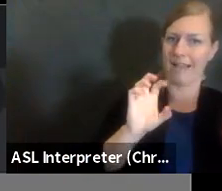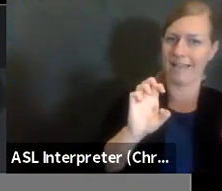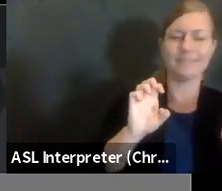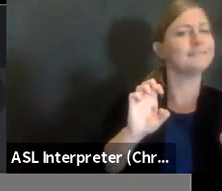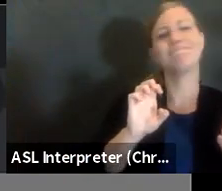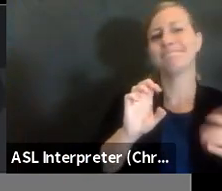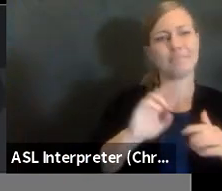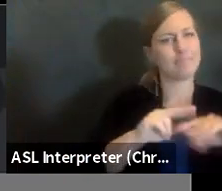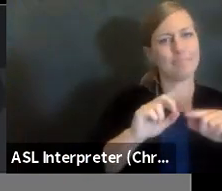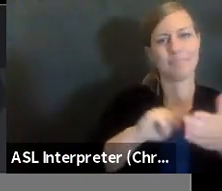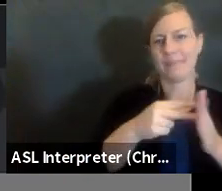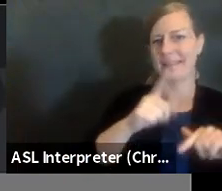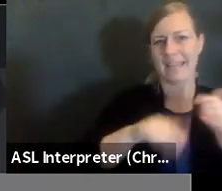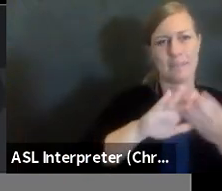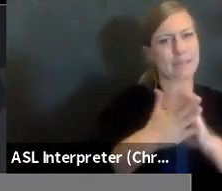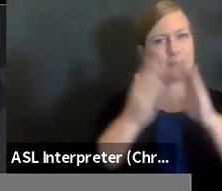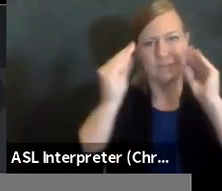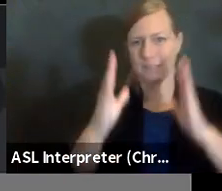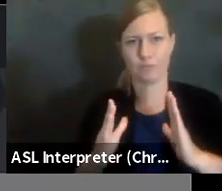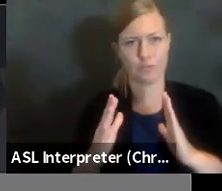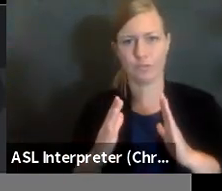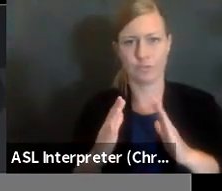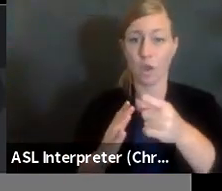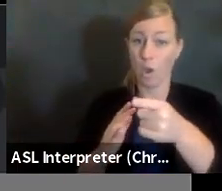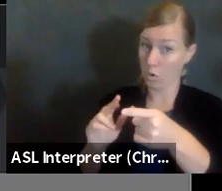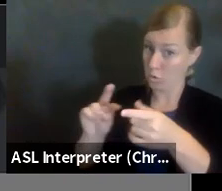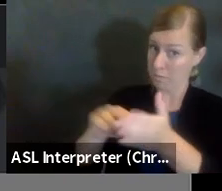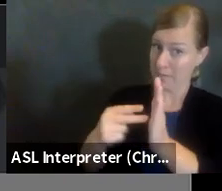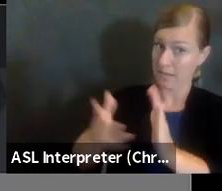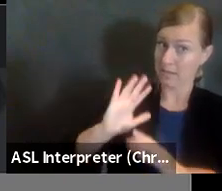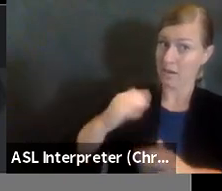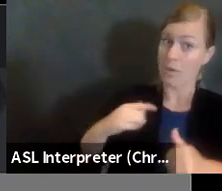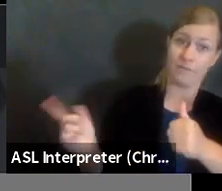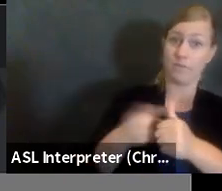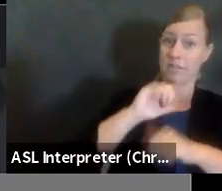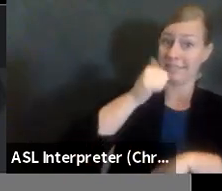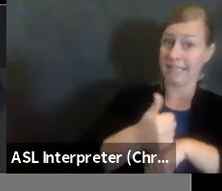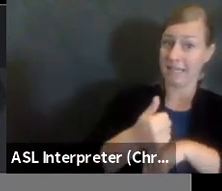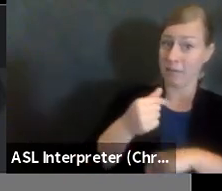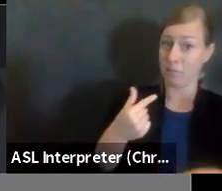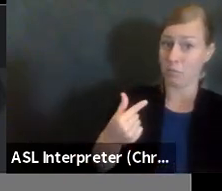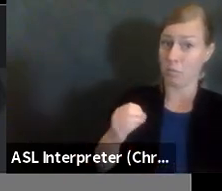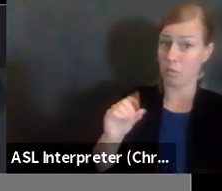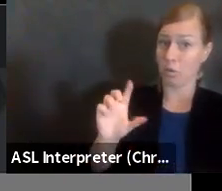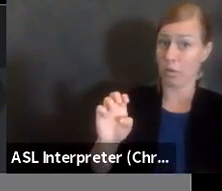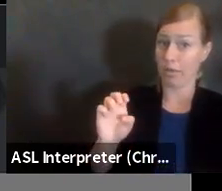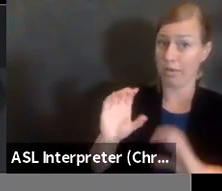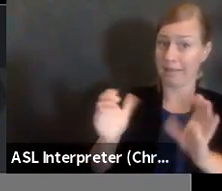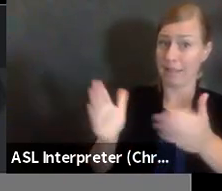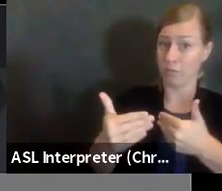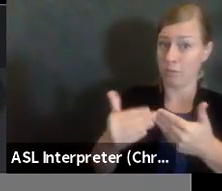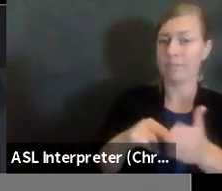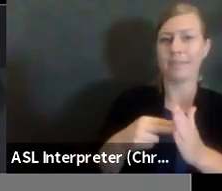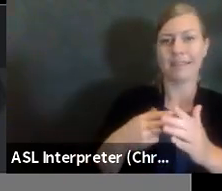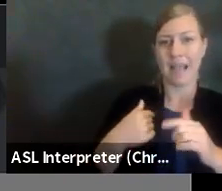ESD 101 - Jeff Crawford: Katherine you're meaning like originally earlier when I first set up Google Classroom, if I had chosen the student icon versus the teacher icon at the beginning